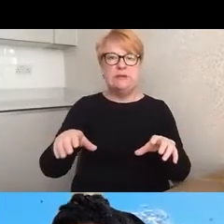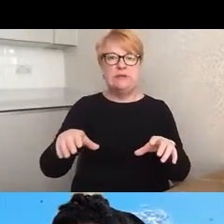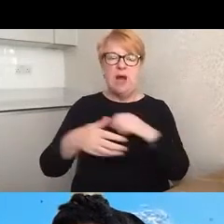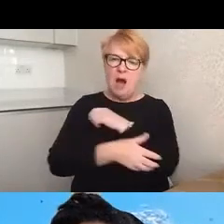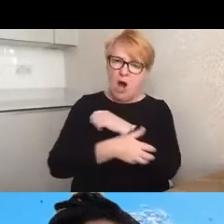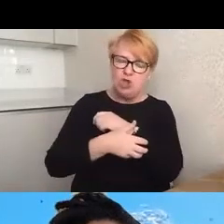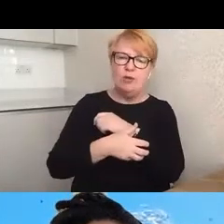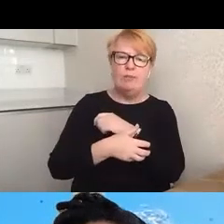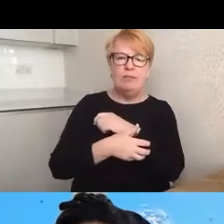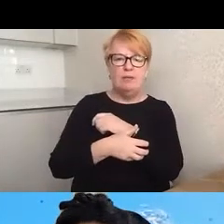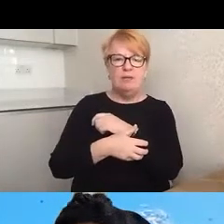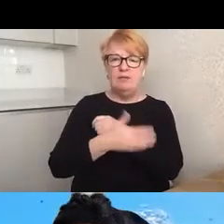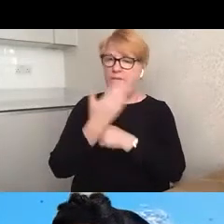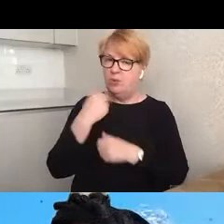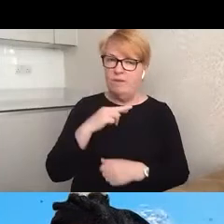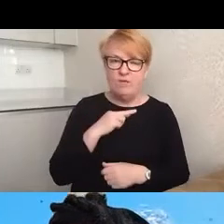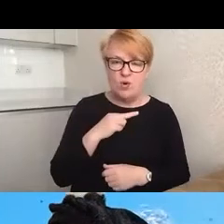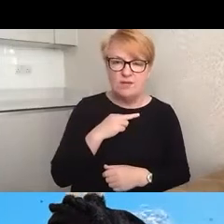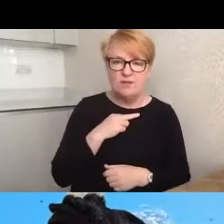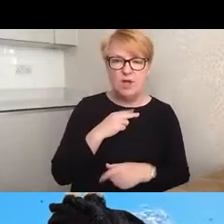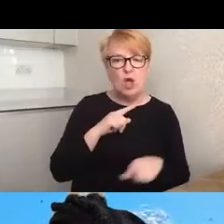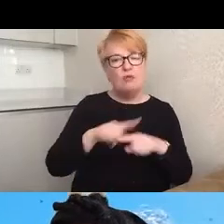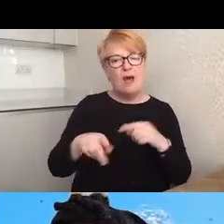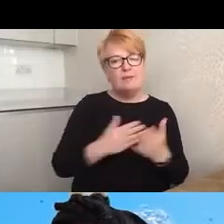Try to make sure that when we work, we work as human microphones.